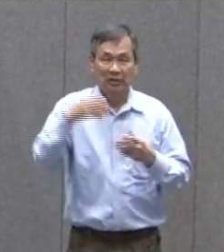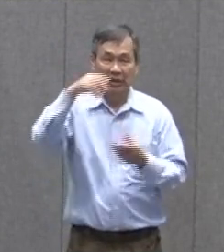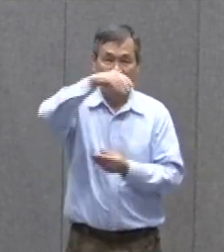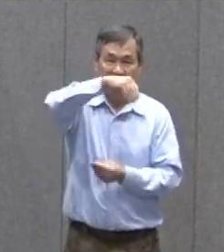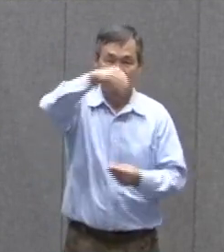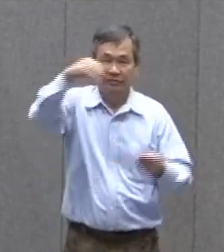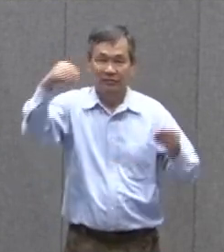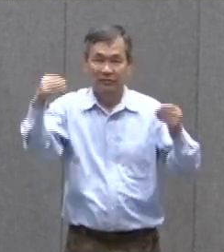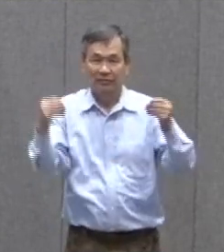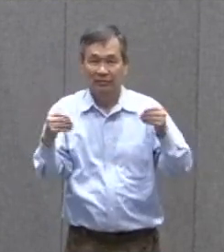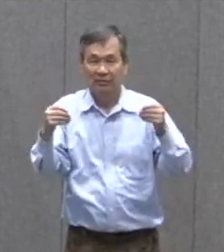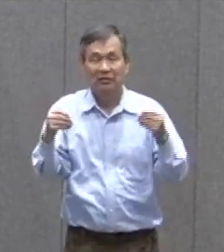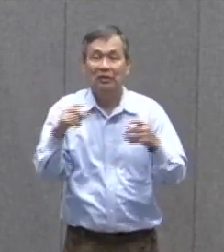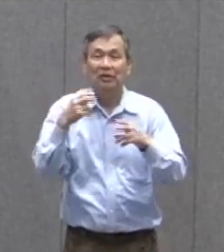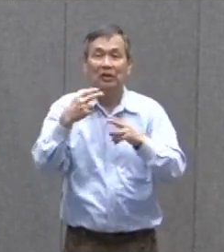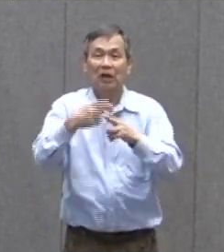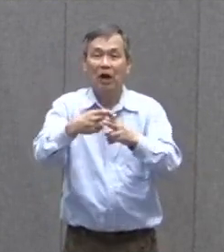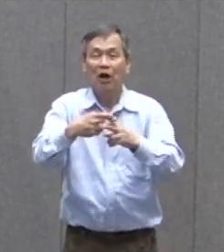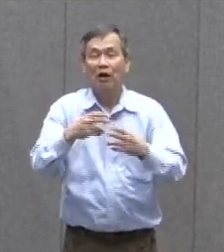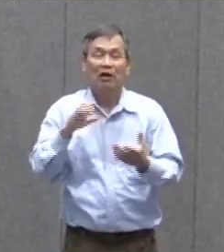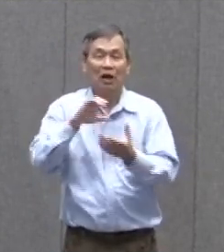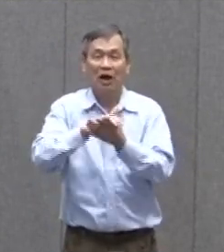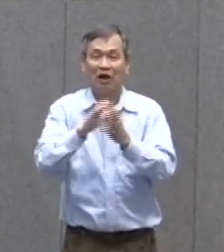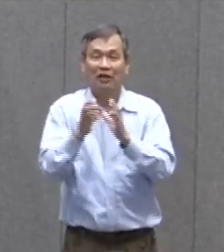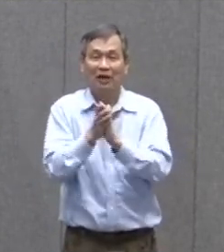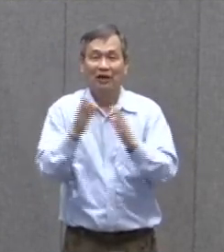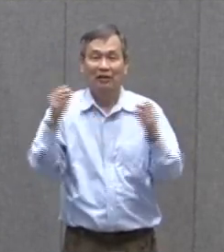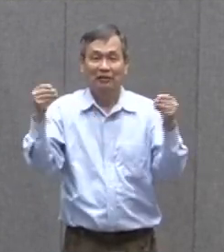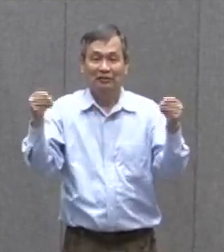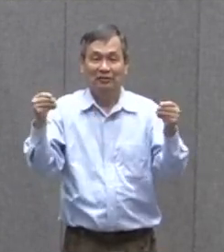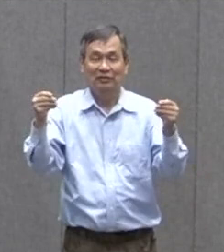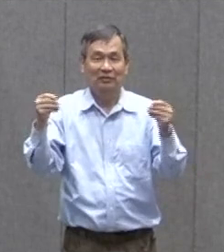which means we're folding it the opportunity direction so that we have a long piece of paper.